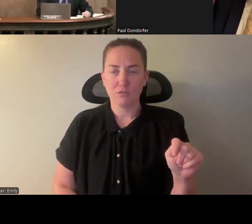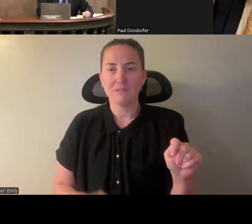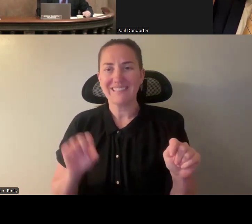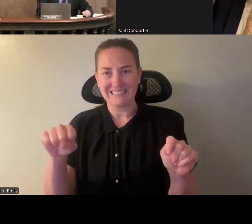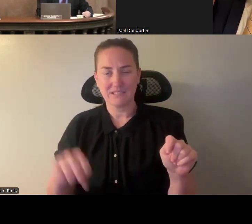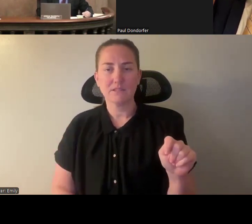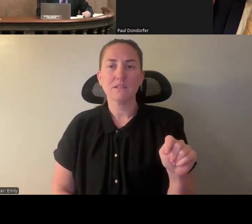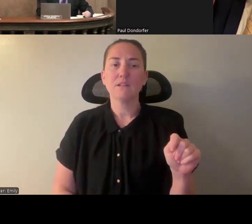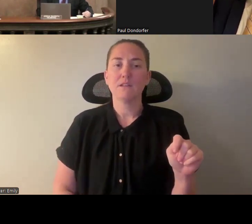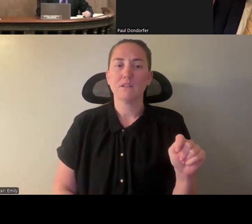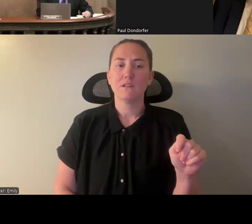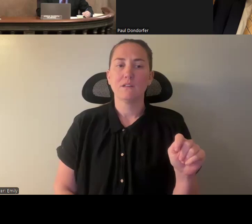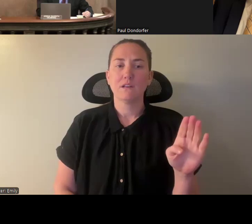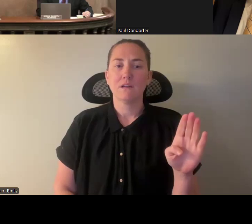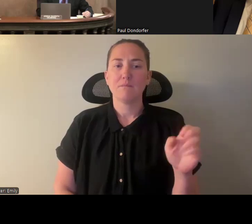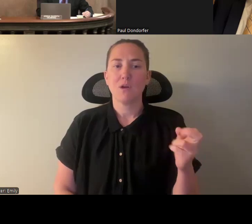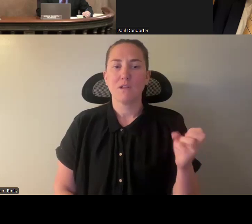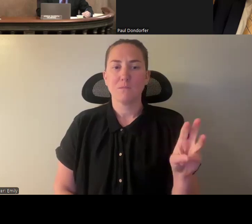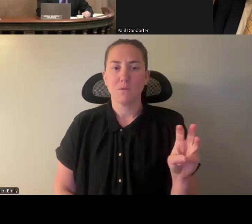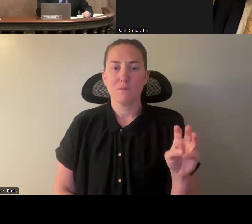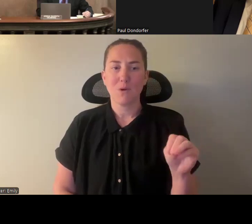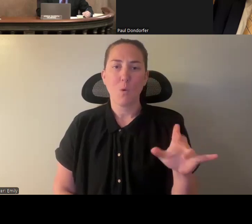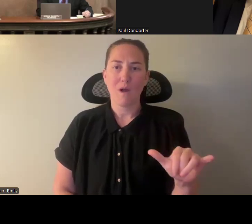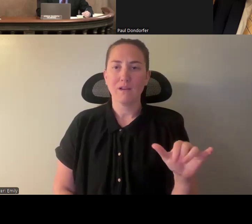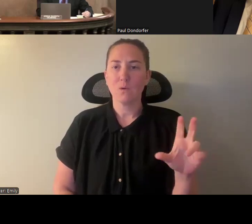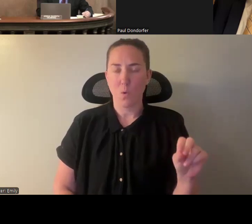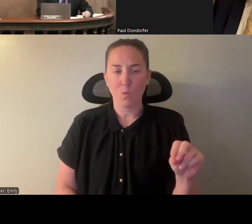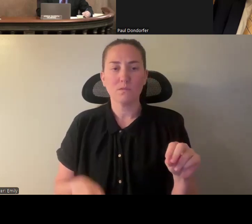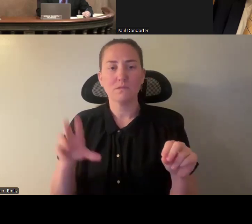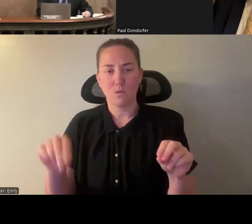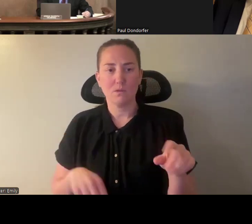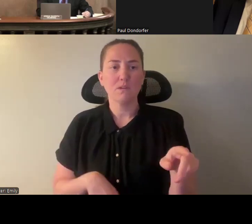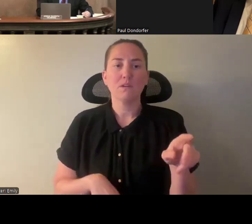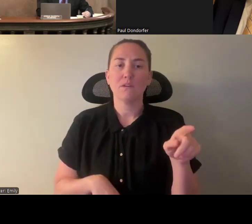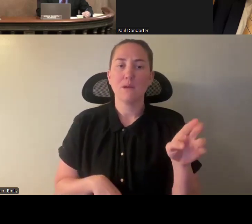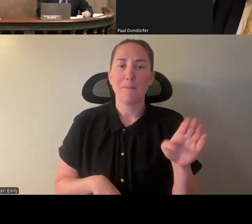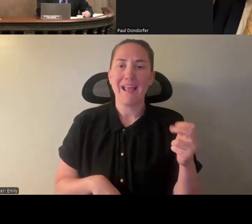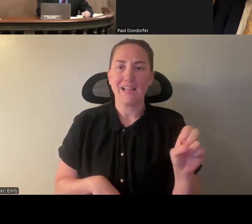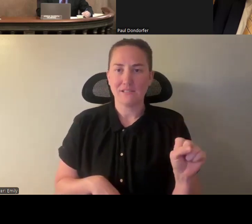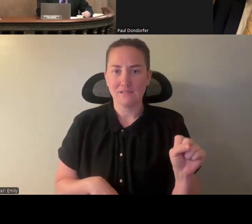Miss Barnhart votes yes Miss Bartholomew McCoy no Miss Bartholomew McCoy votes no Mr Baines yes Mr